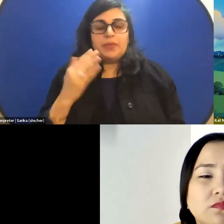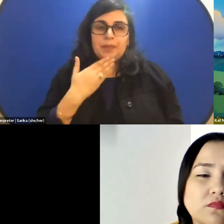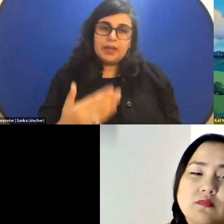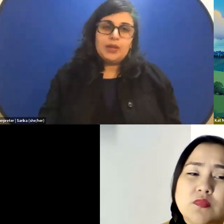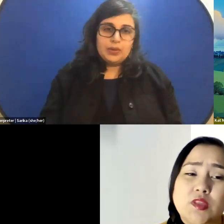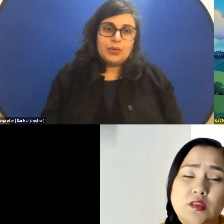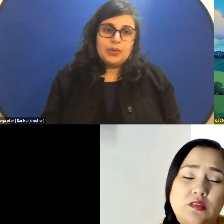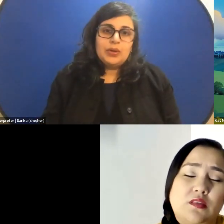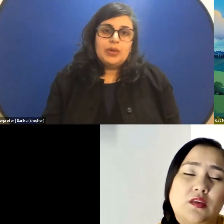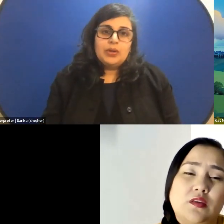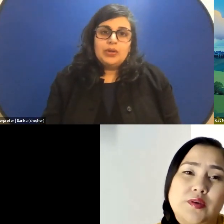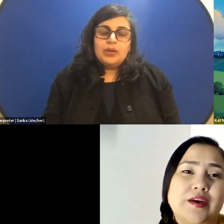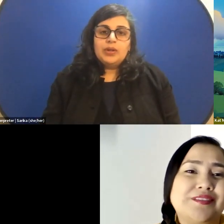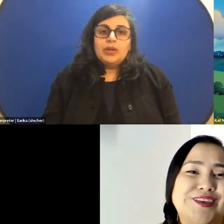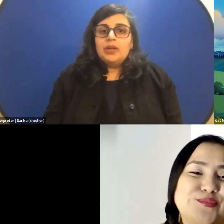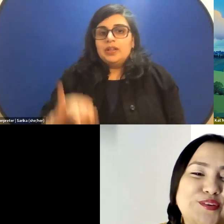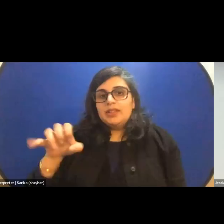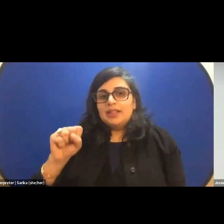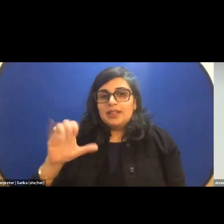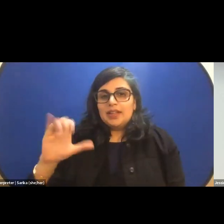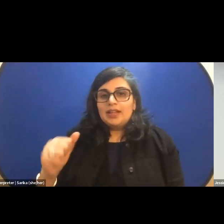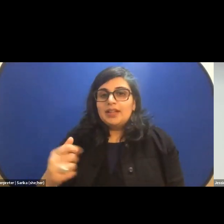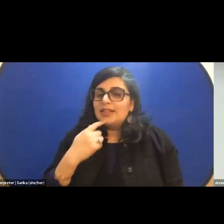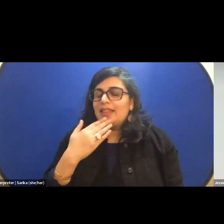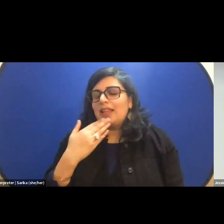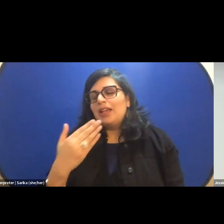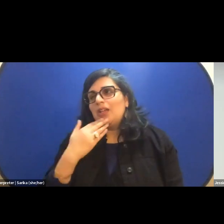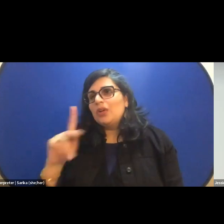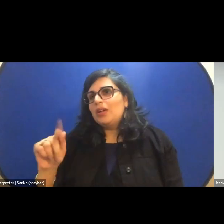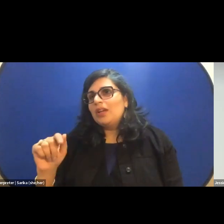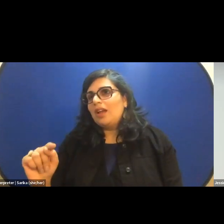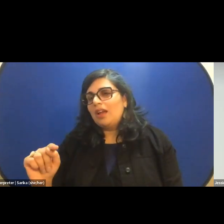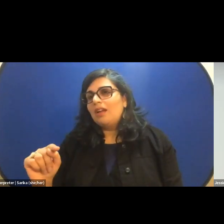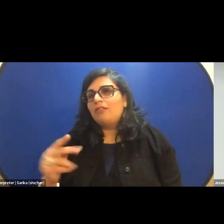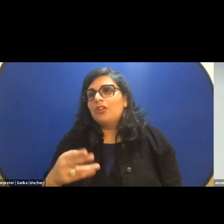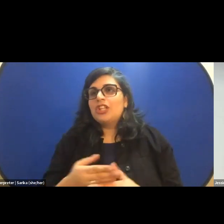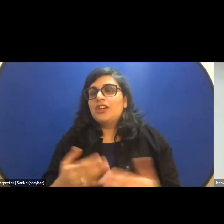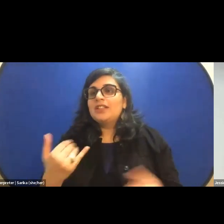Allowing the police to have access to chemical weapons does not make us safer. Thank